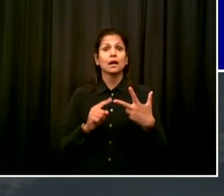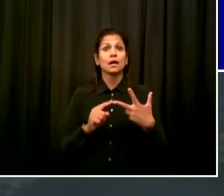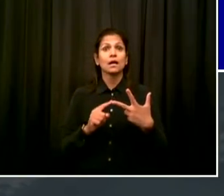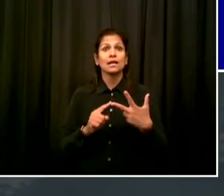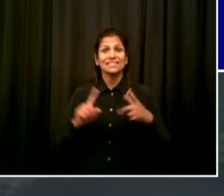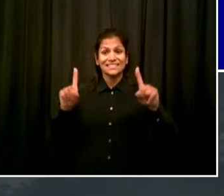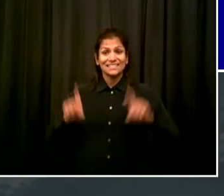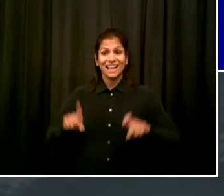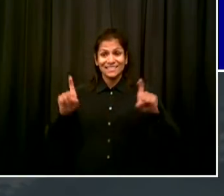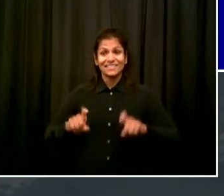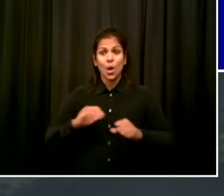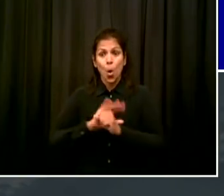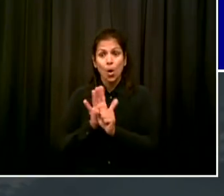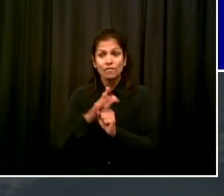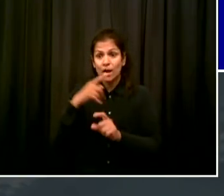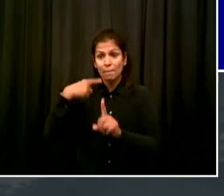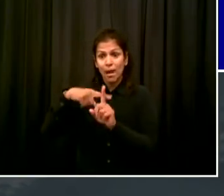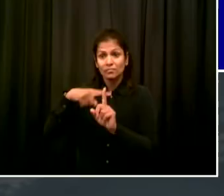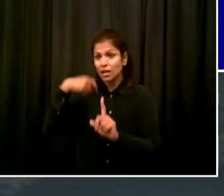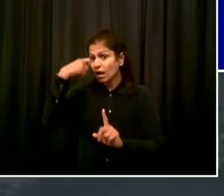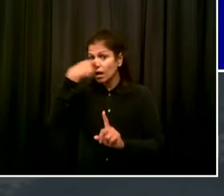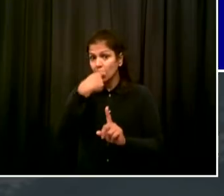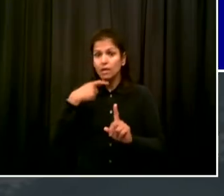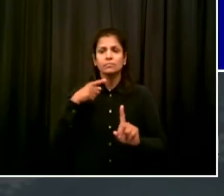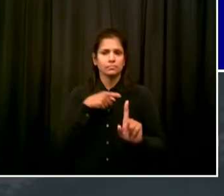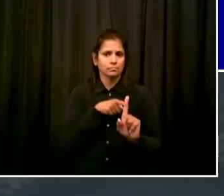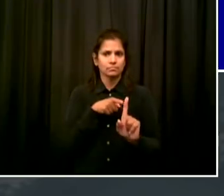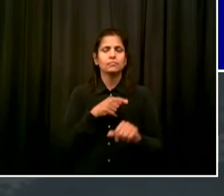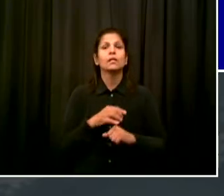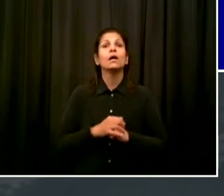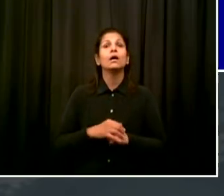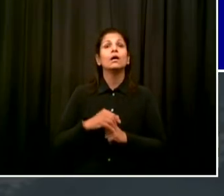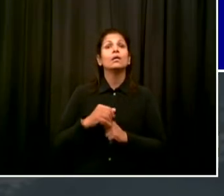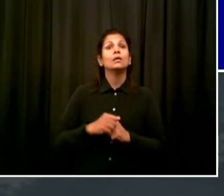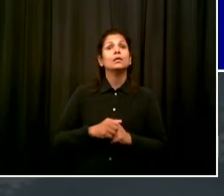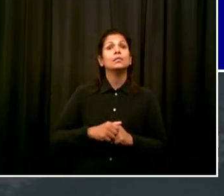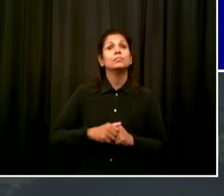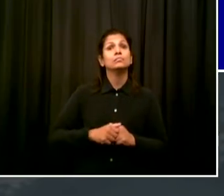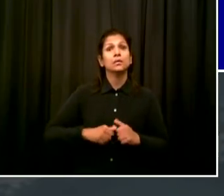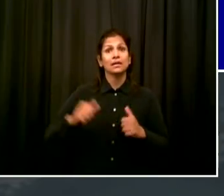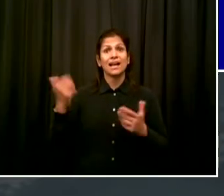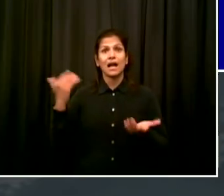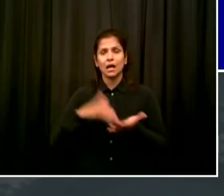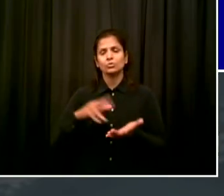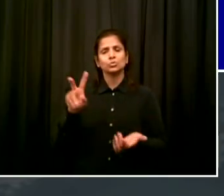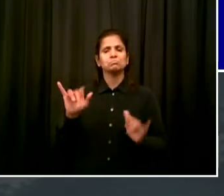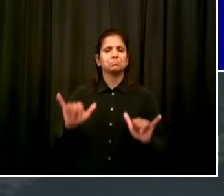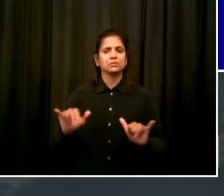REPORT, 314 PATIENTS, PATIENTS TESTED CITYWIDE